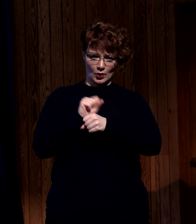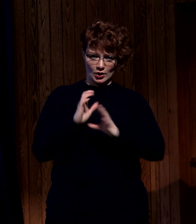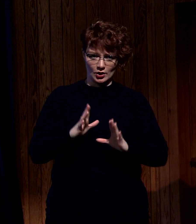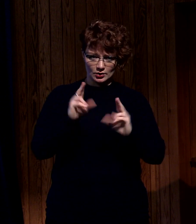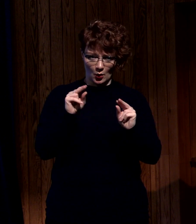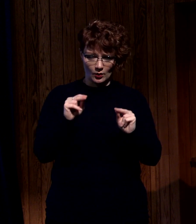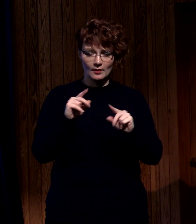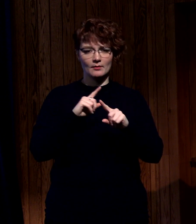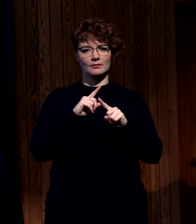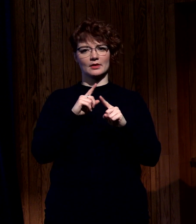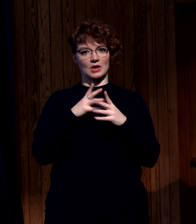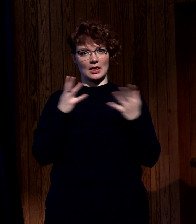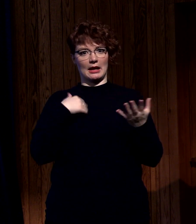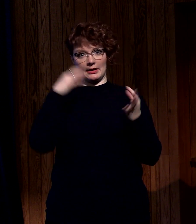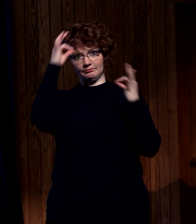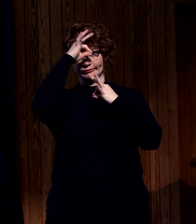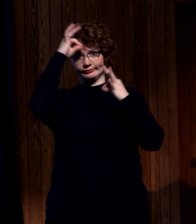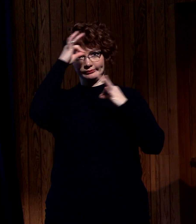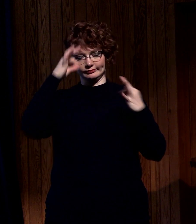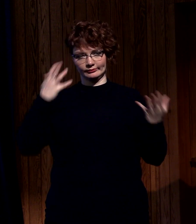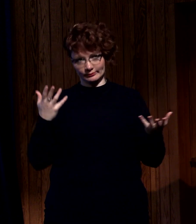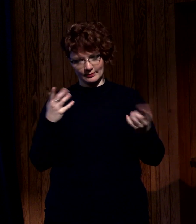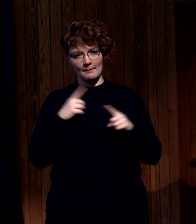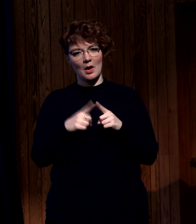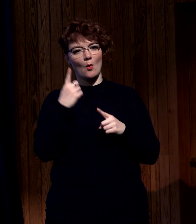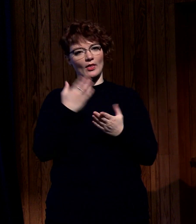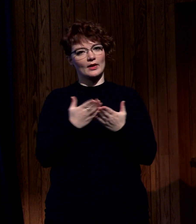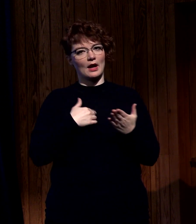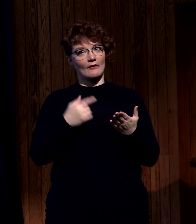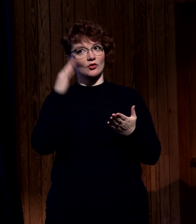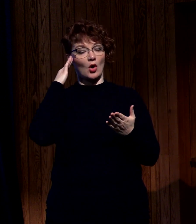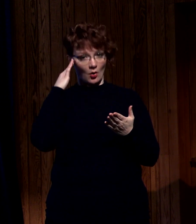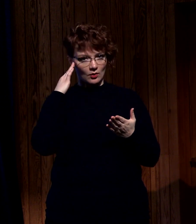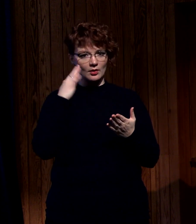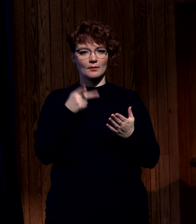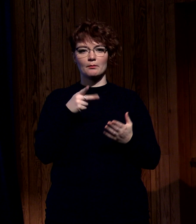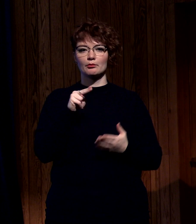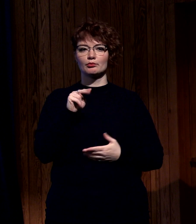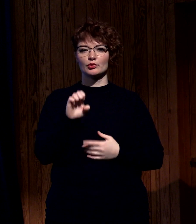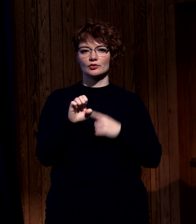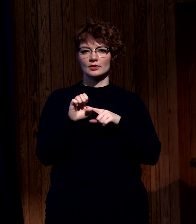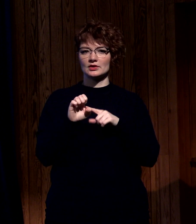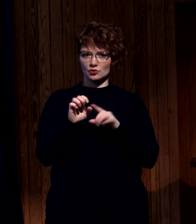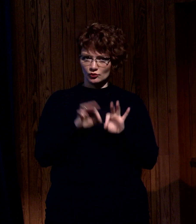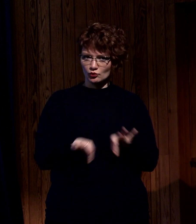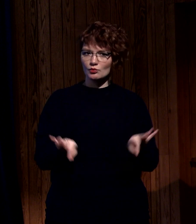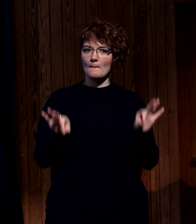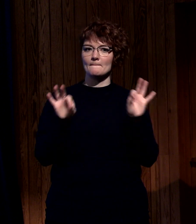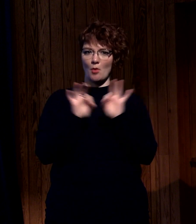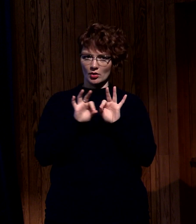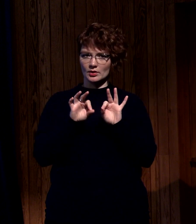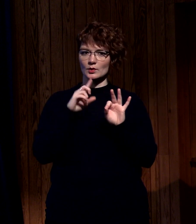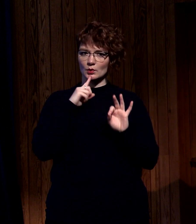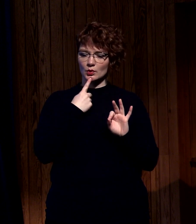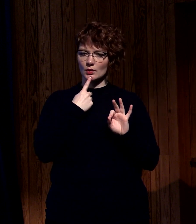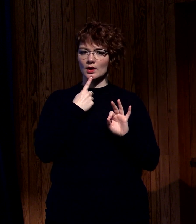know so much about what it takes. But what I do know is that pruning is actually very important. You see, without